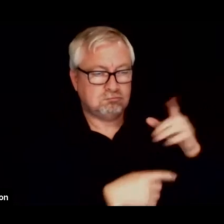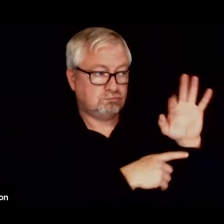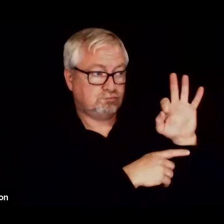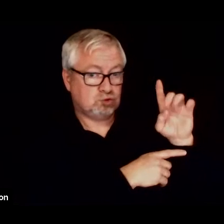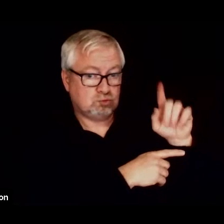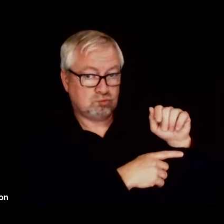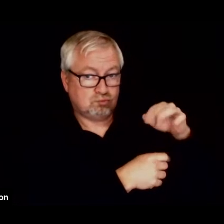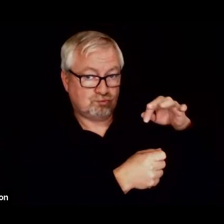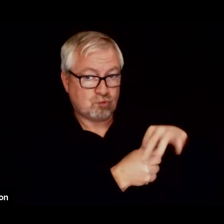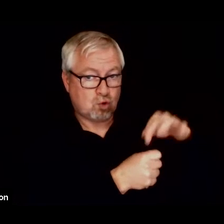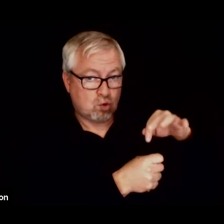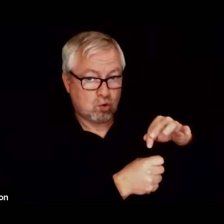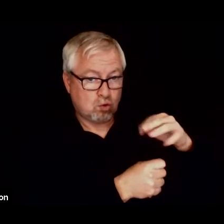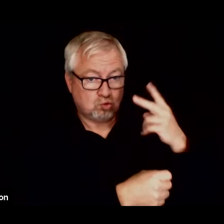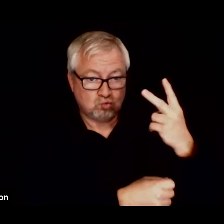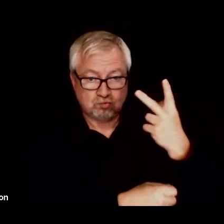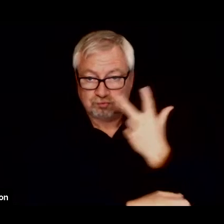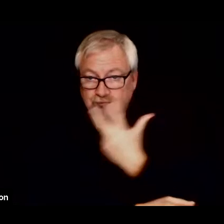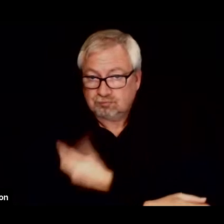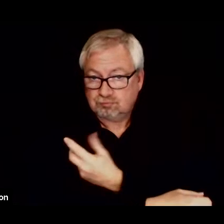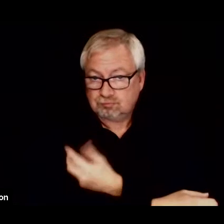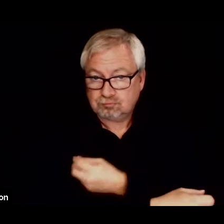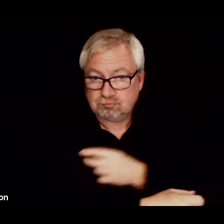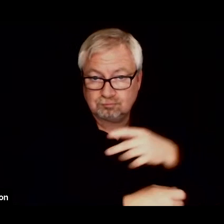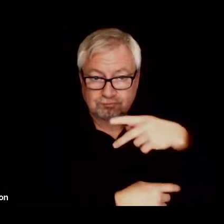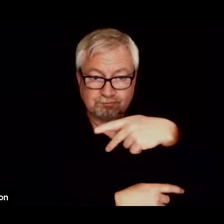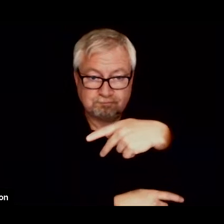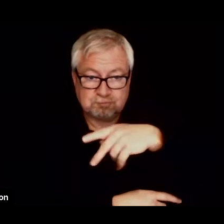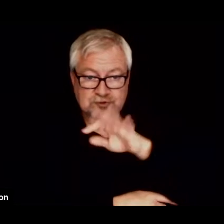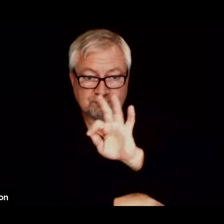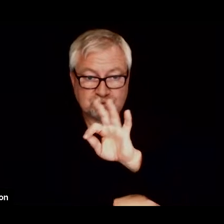providing us with the necessary guidance that then they would take up